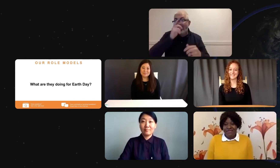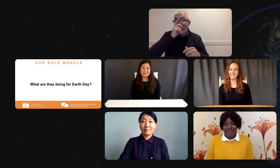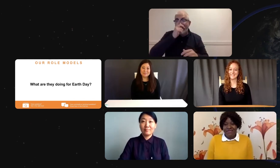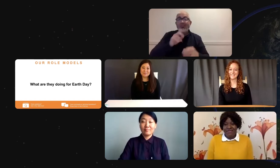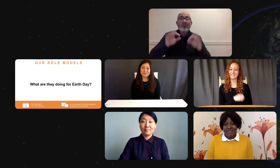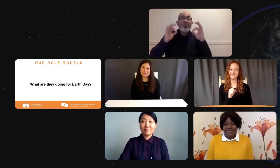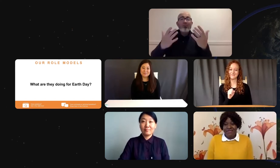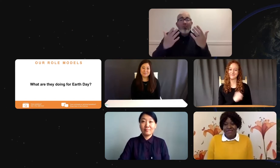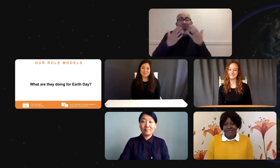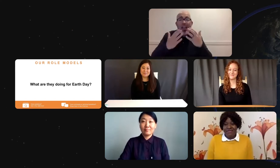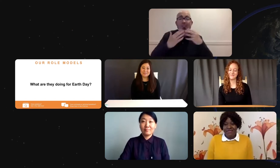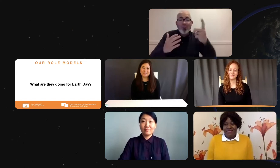So, we'll see.